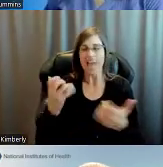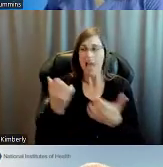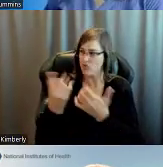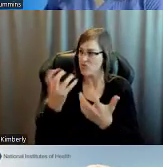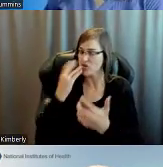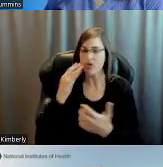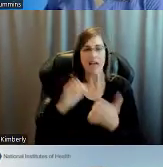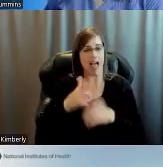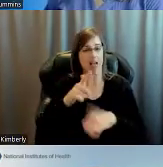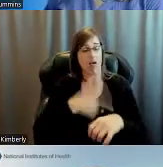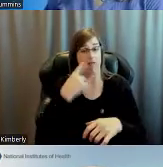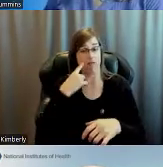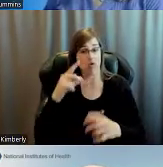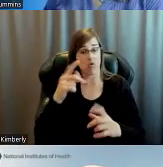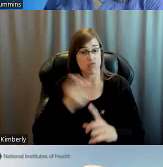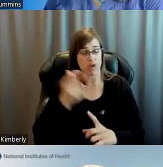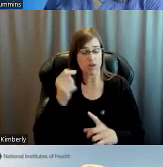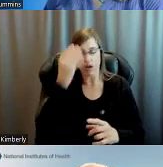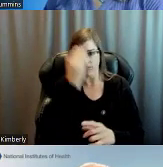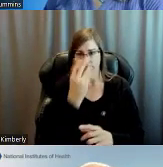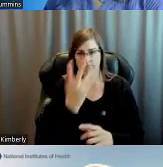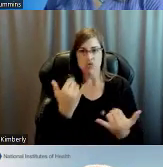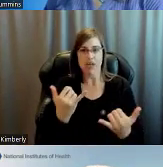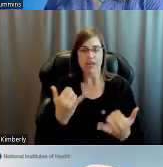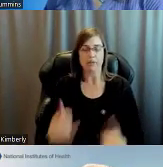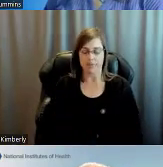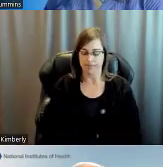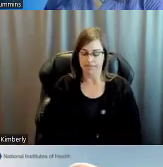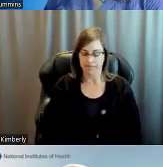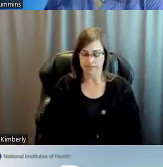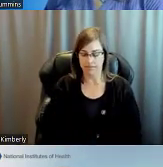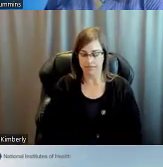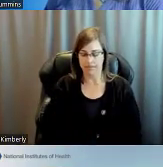Well, I'm going to tell you right now. Okay, but a good place to start is,